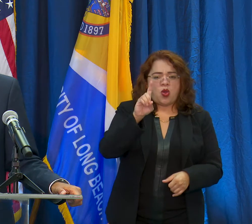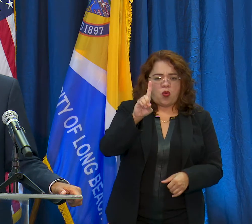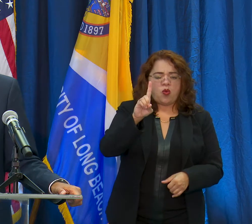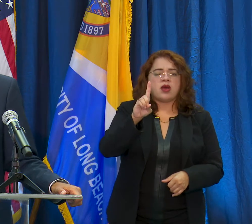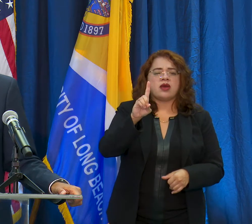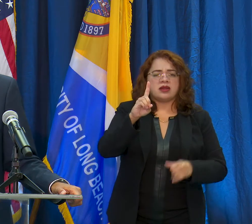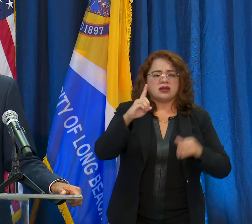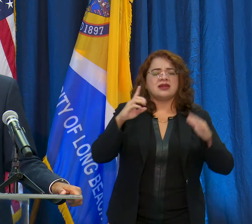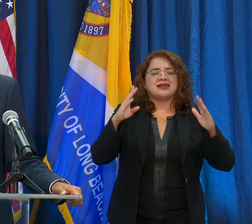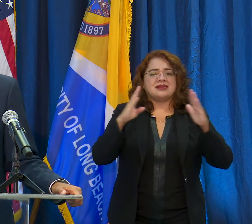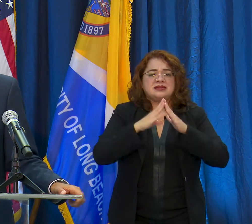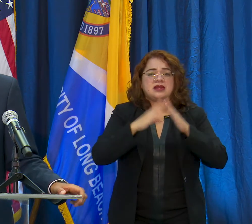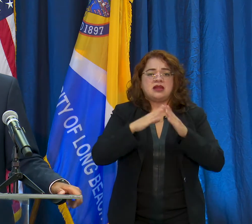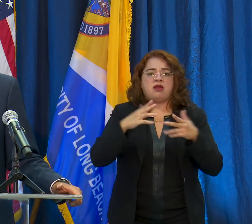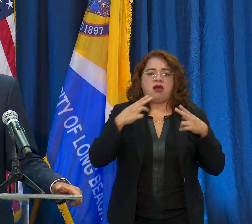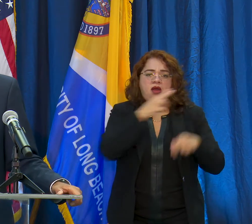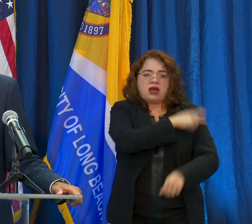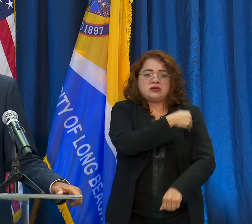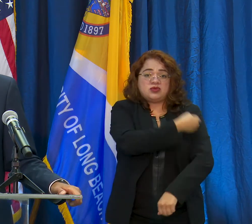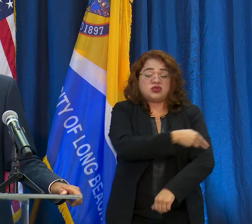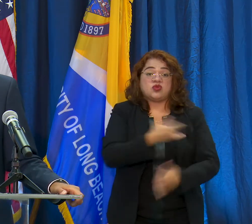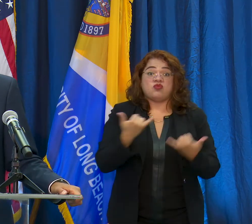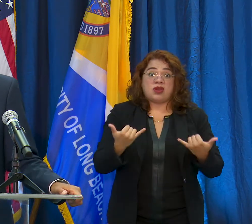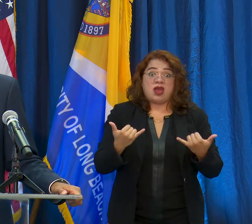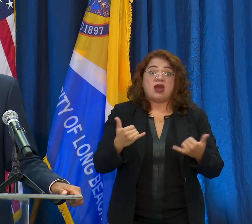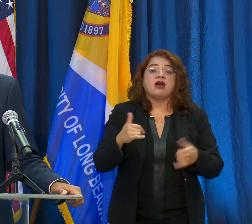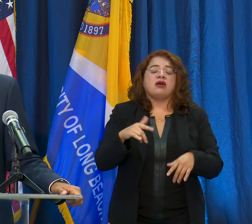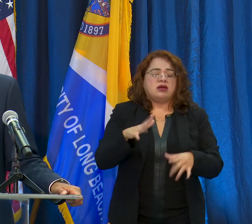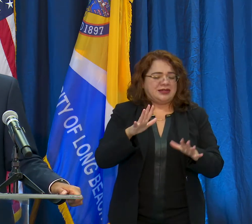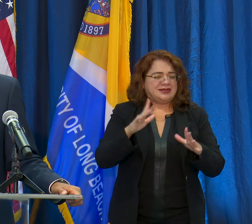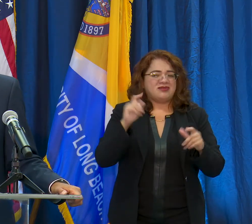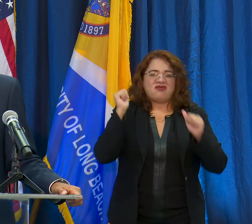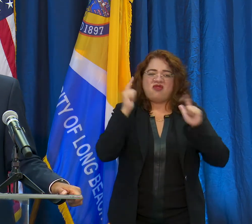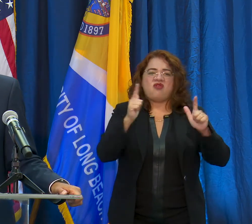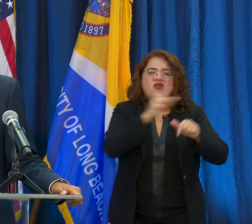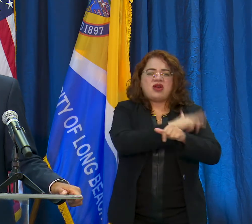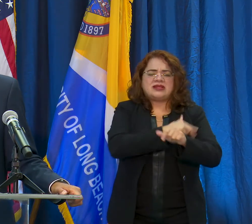local hospitals, struggling and fighting for their lives